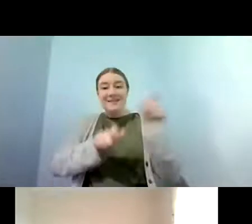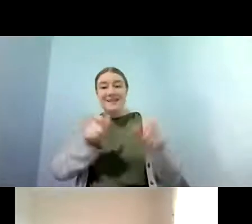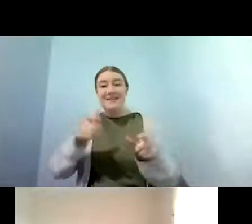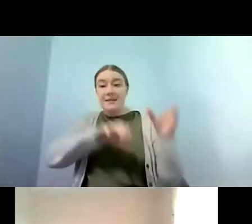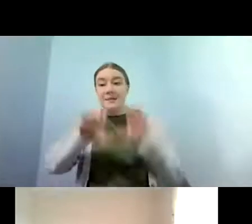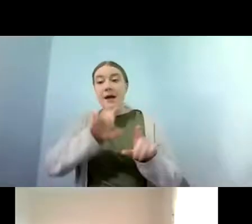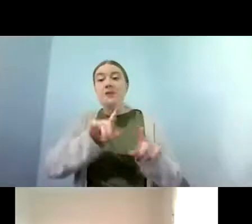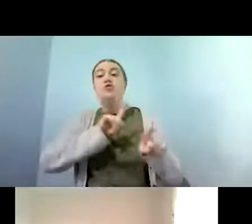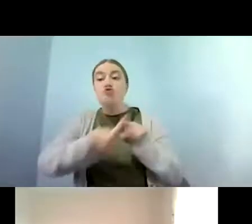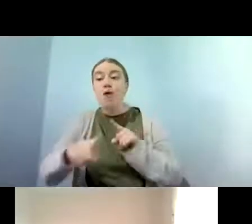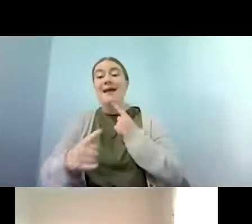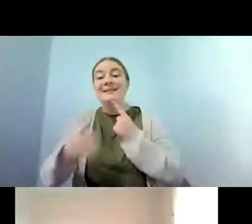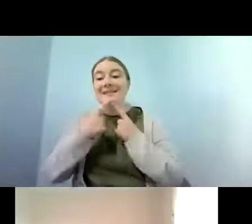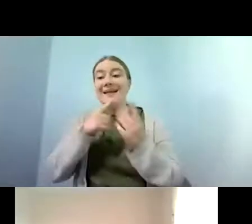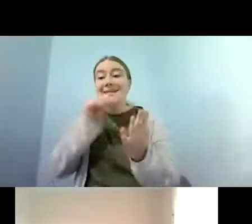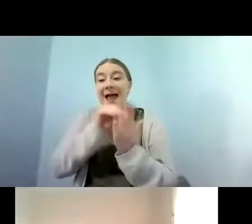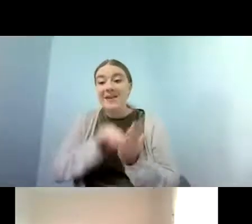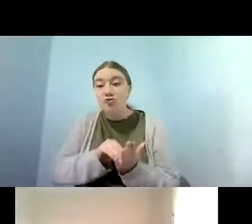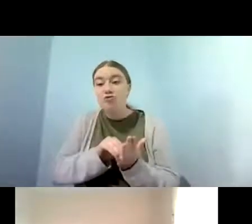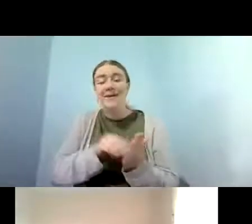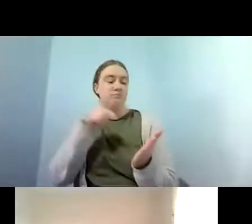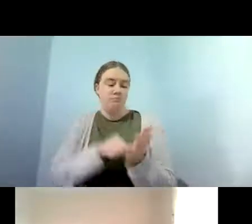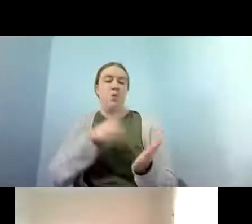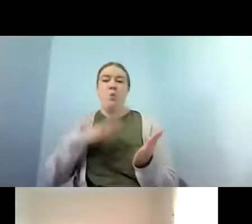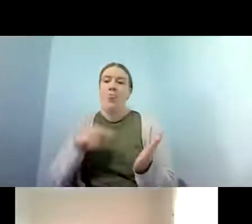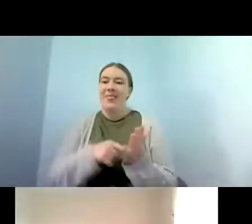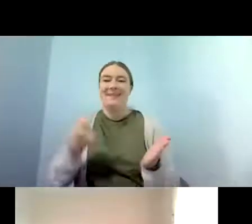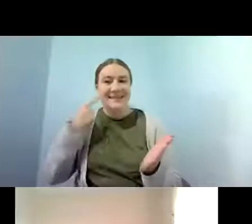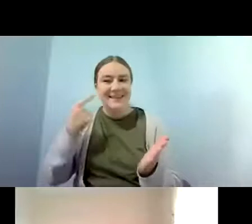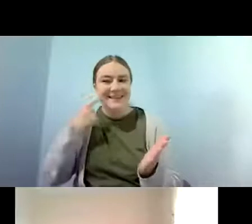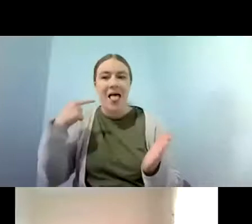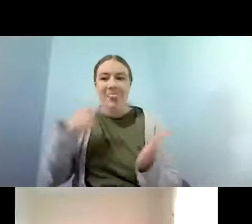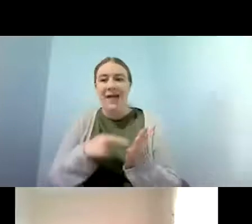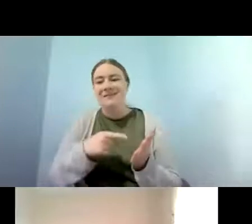entry easy because that's the thing that's um maybe the least interesting part of the role